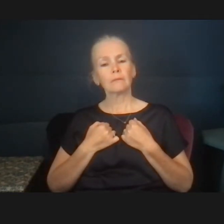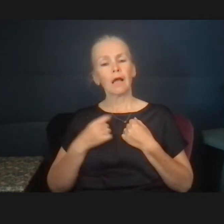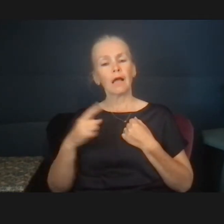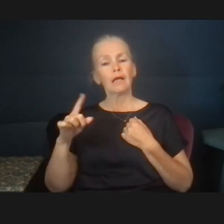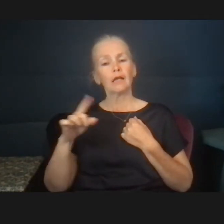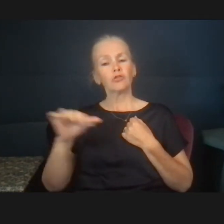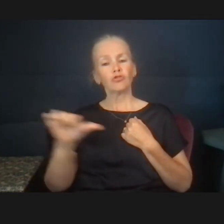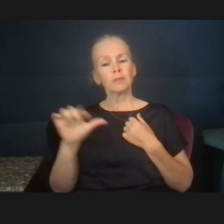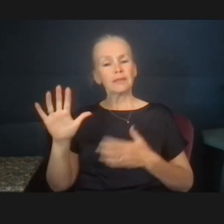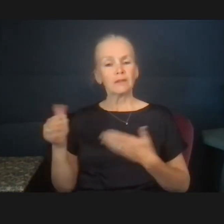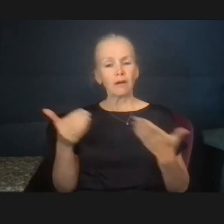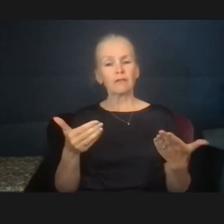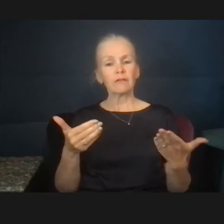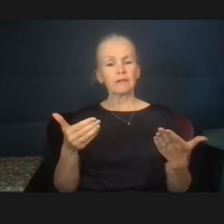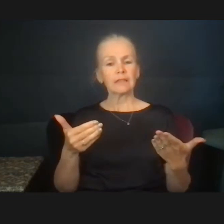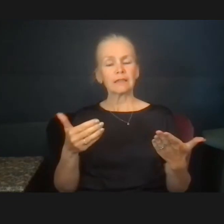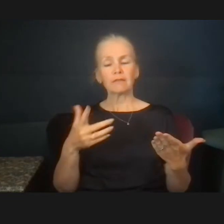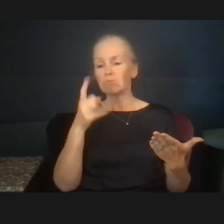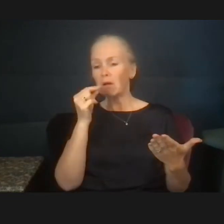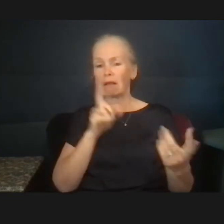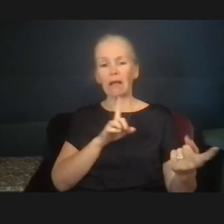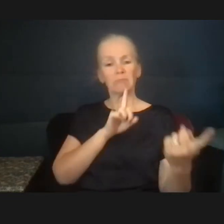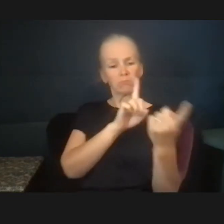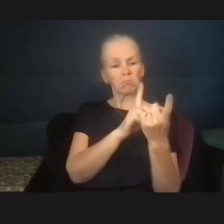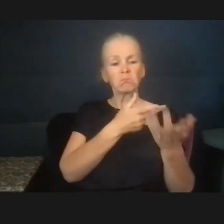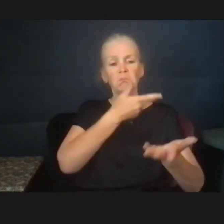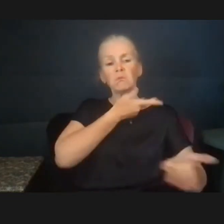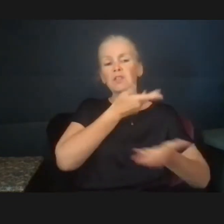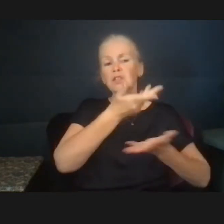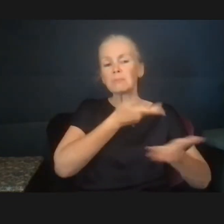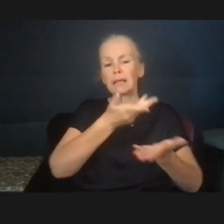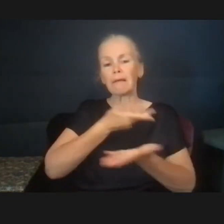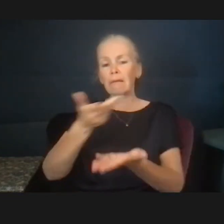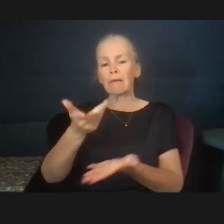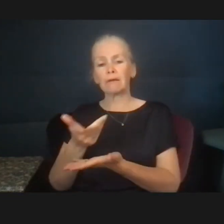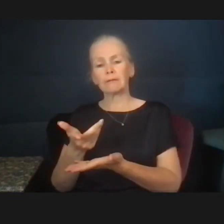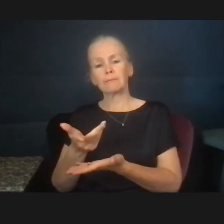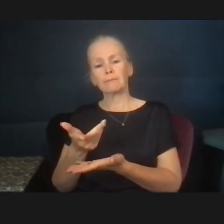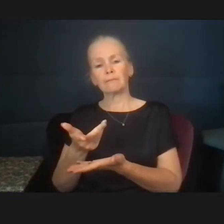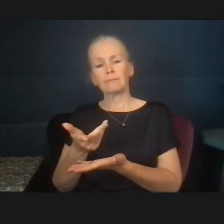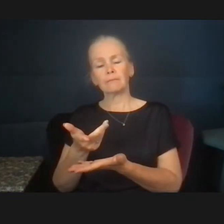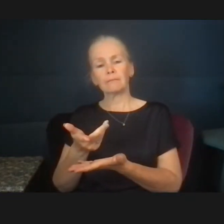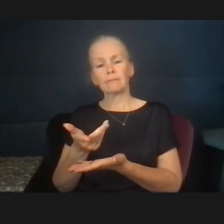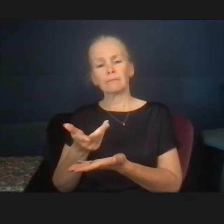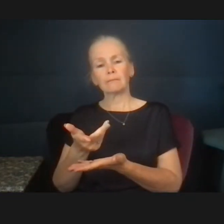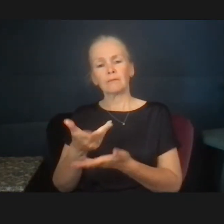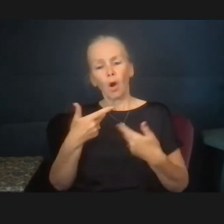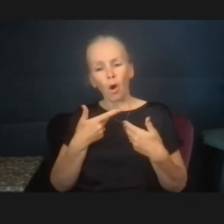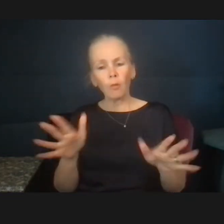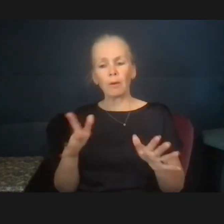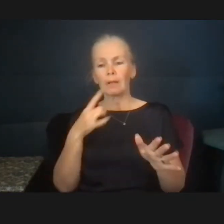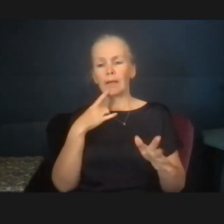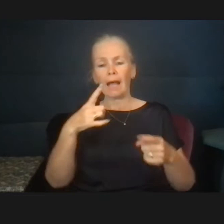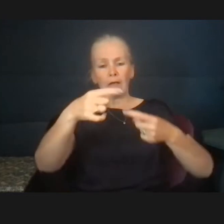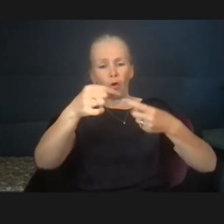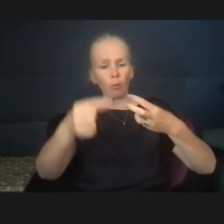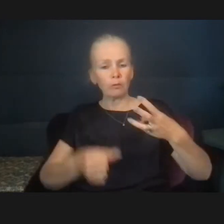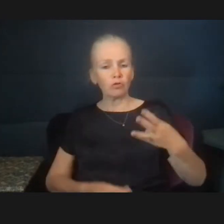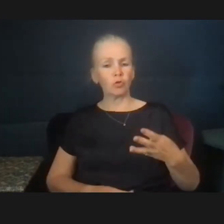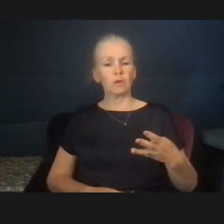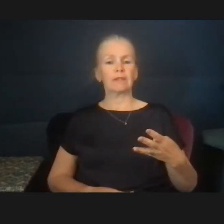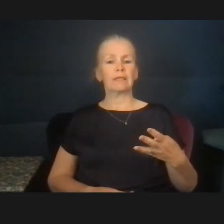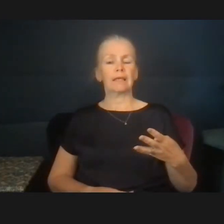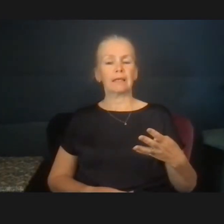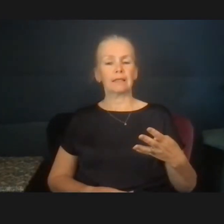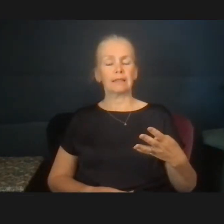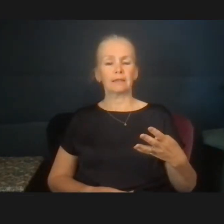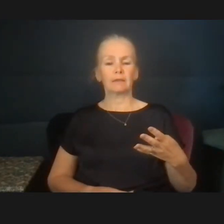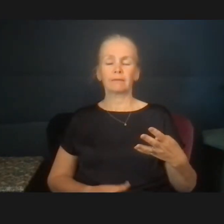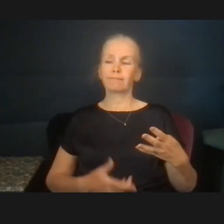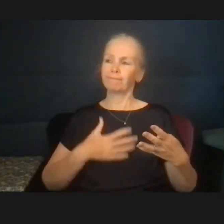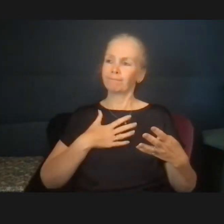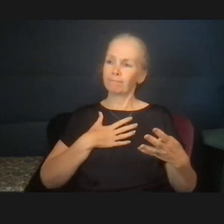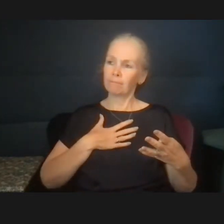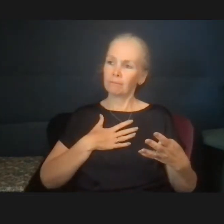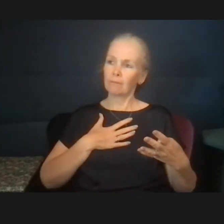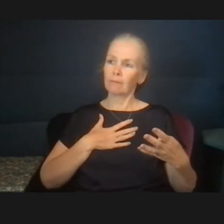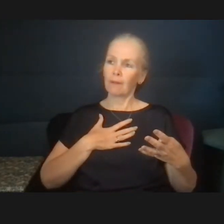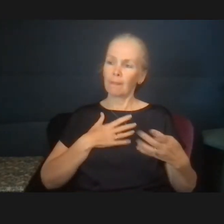that are open and speak openly about this kind of thing that there are opportunities that spans the